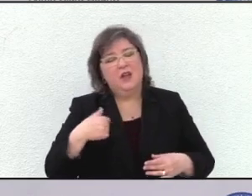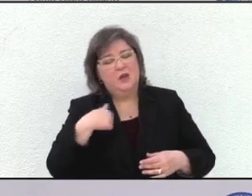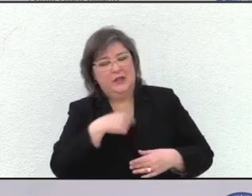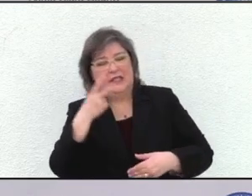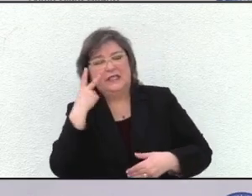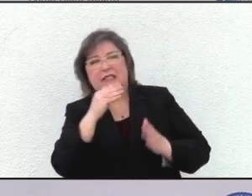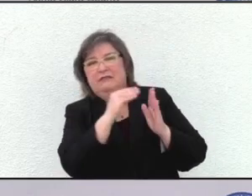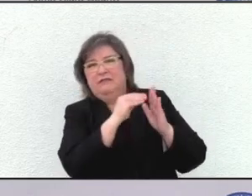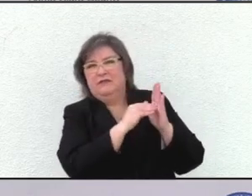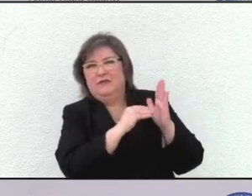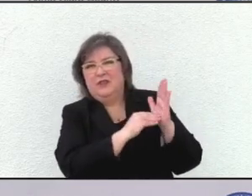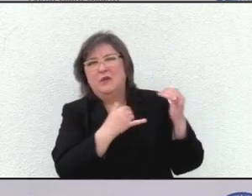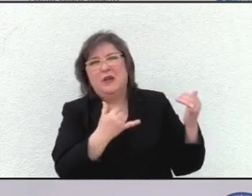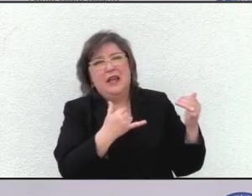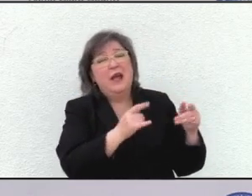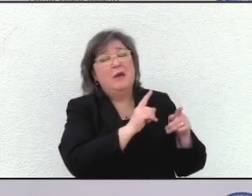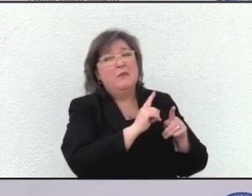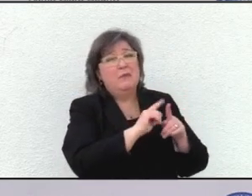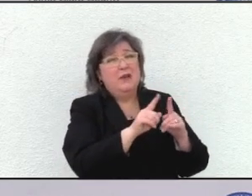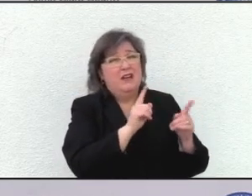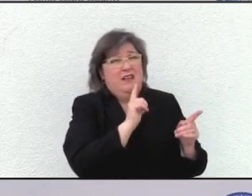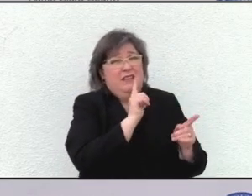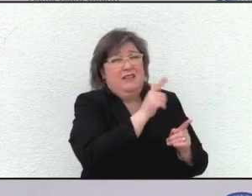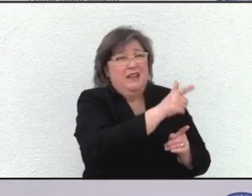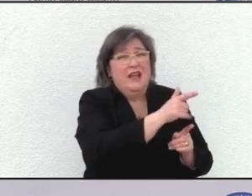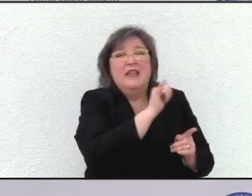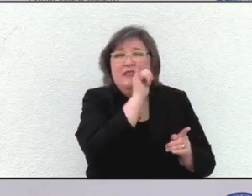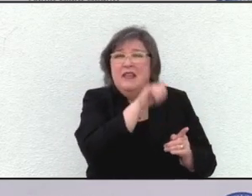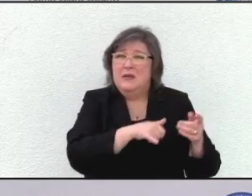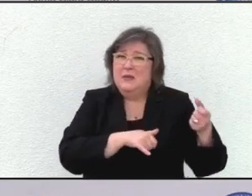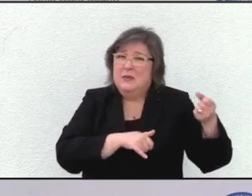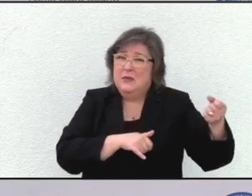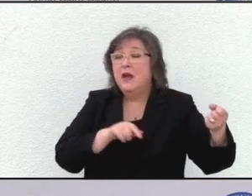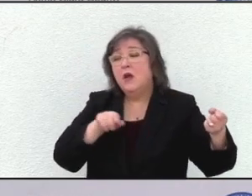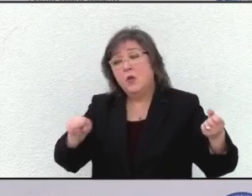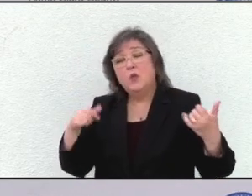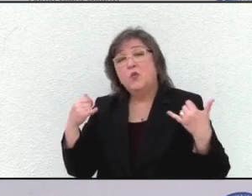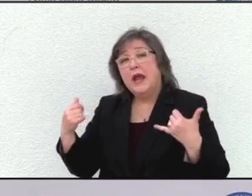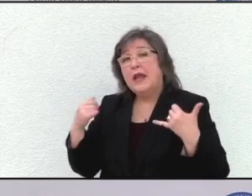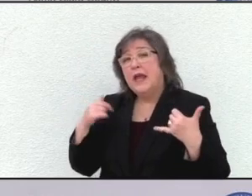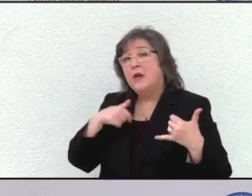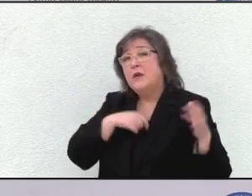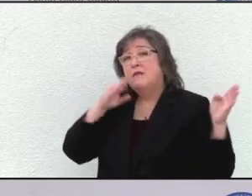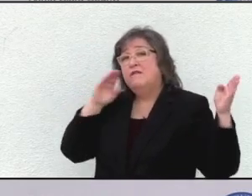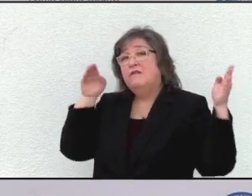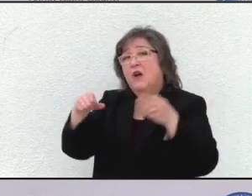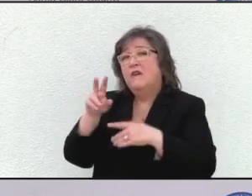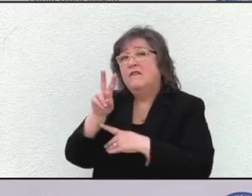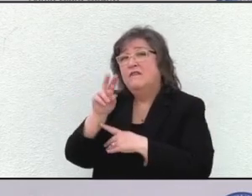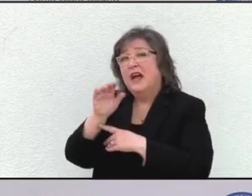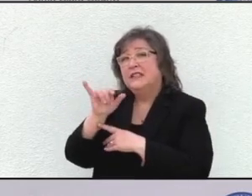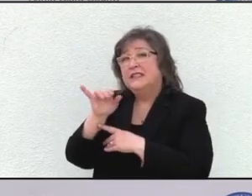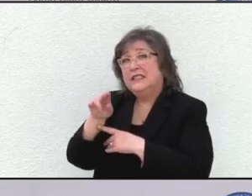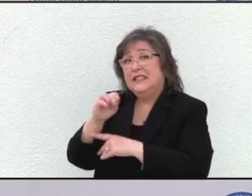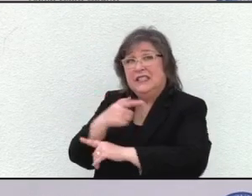on vaccination, and the Levi's Stadium site is a key piece of that effort and our partnership